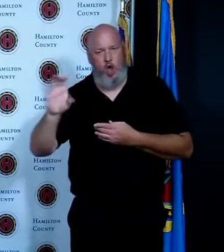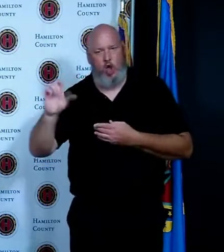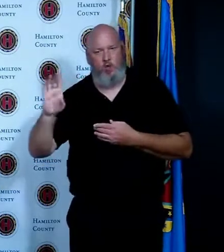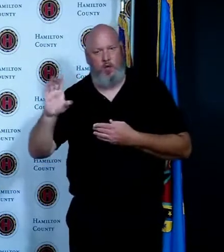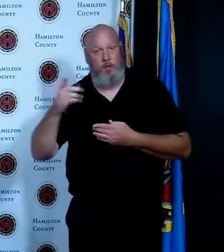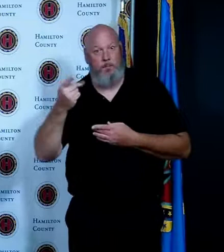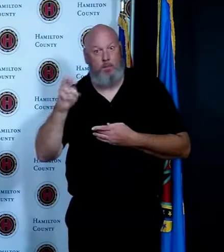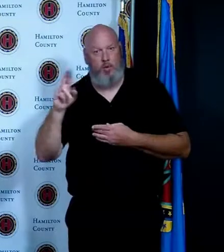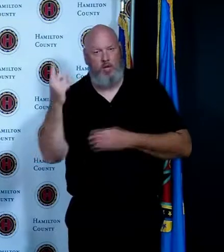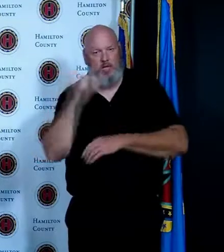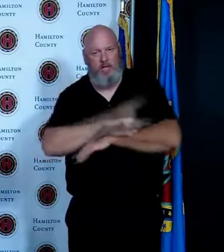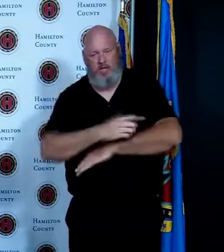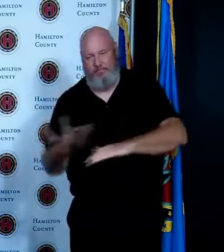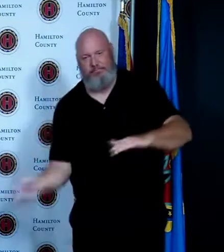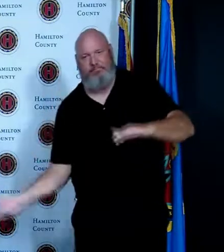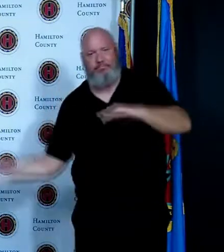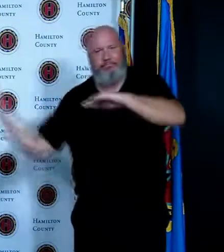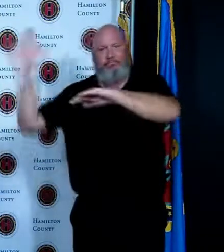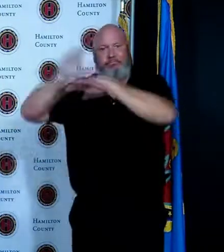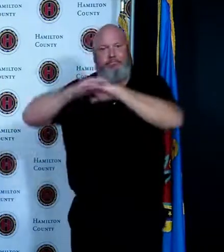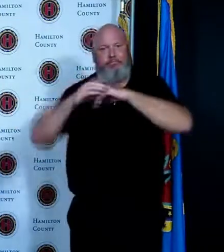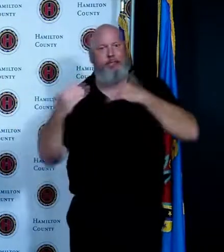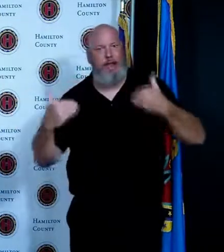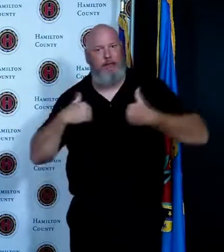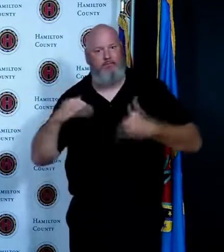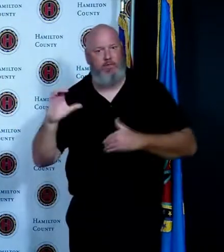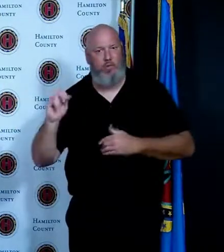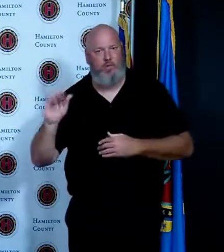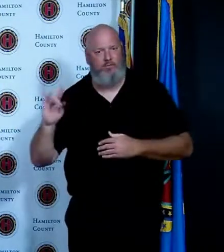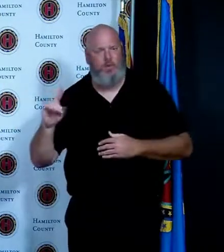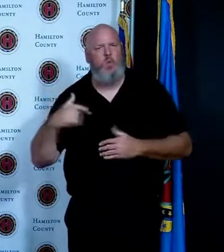increase in work oftentimes on these press briefings I get questions about